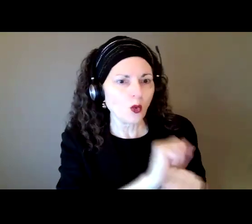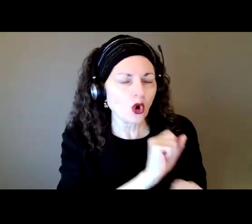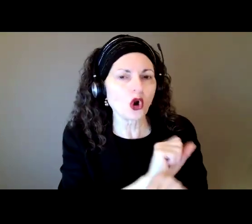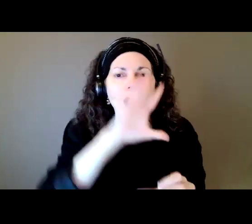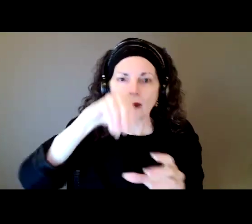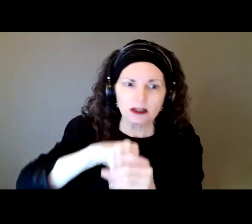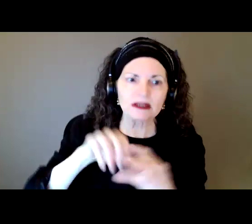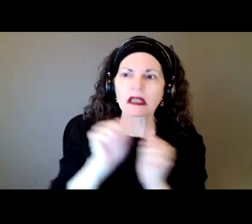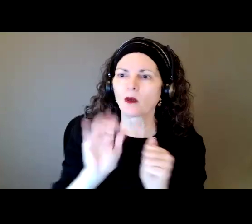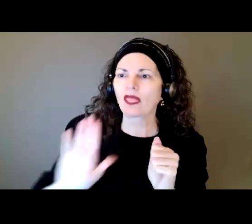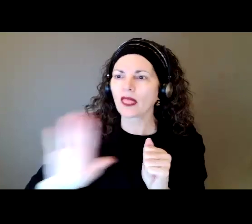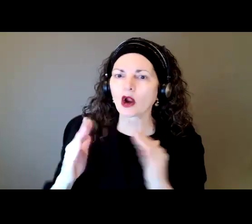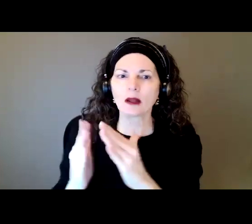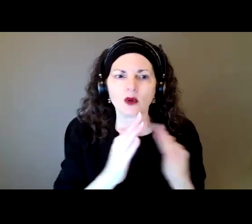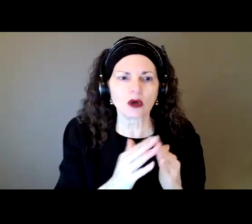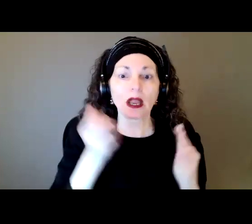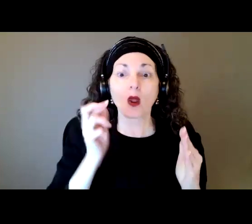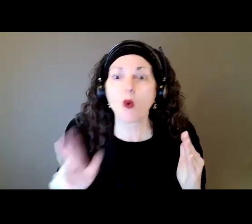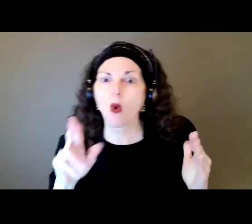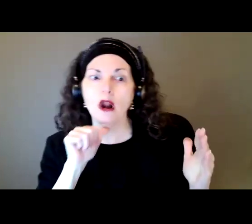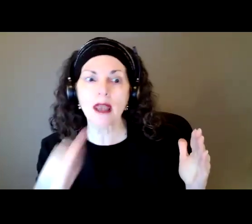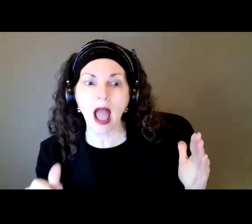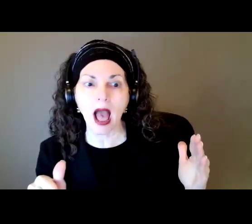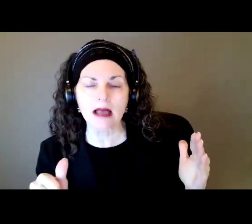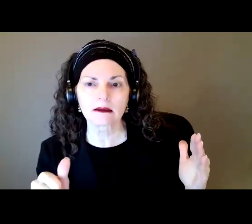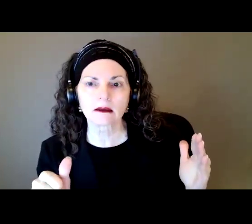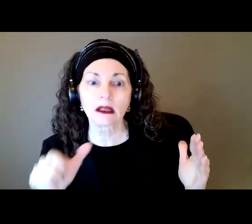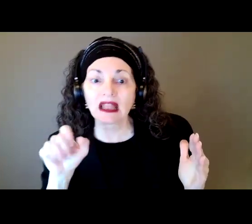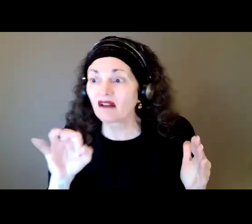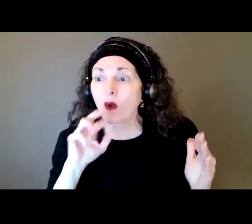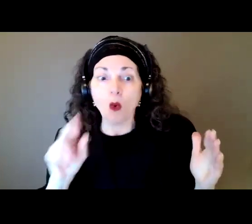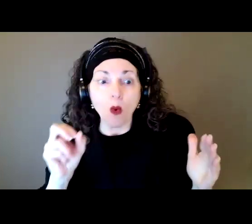That or not should be completely unacceptable to all of us